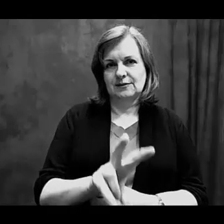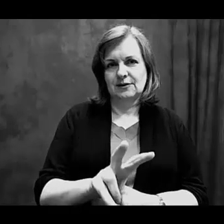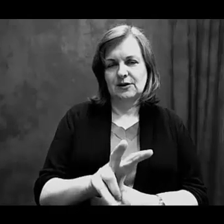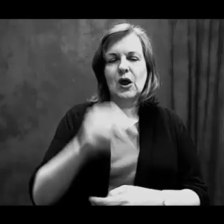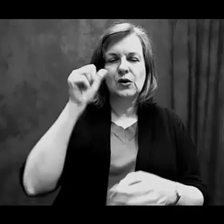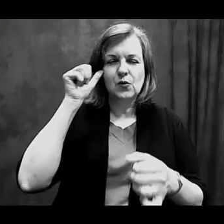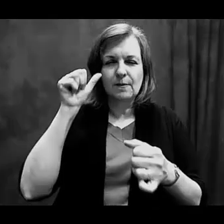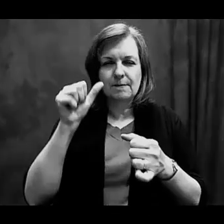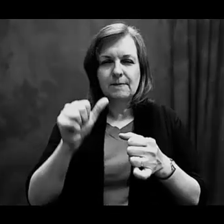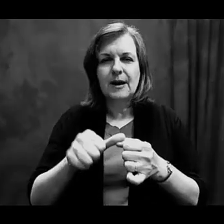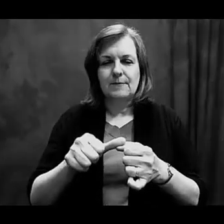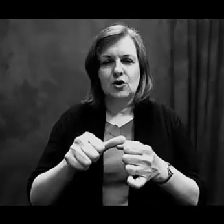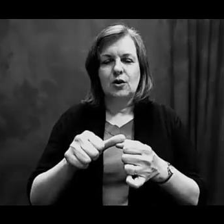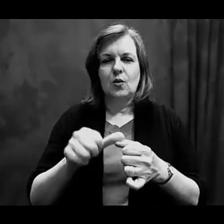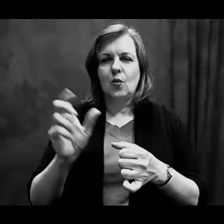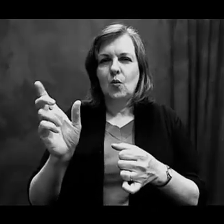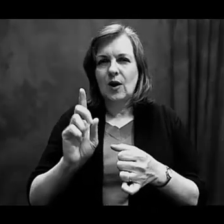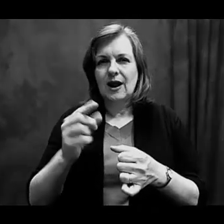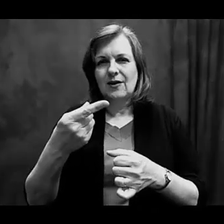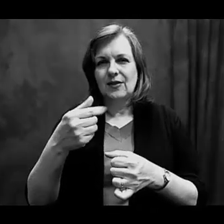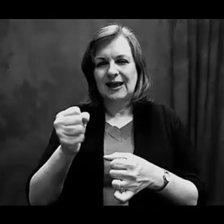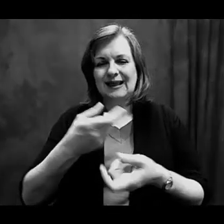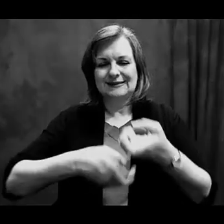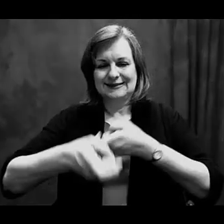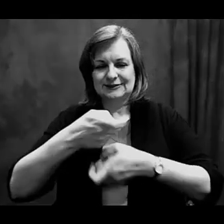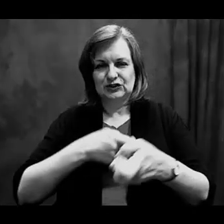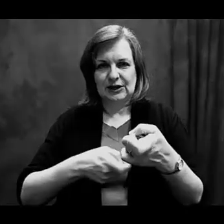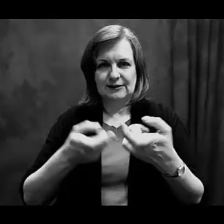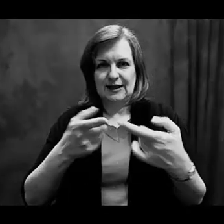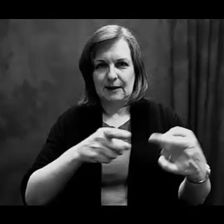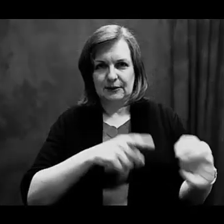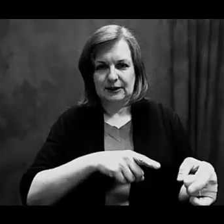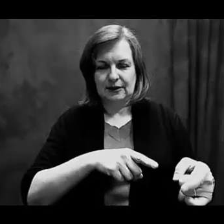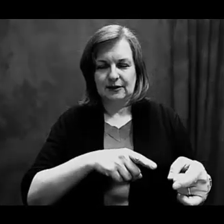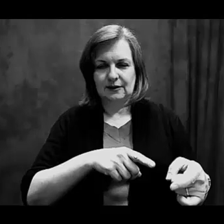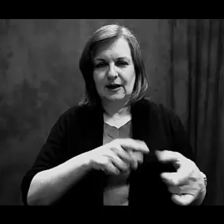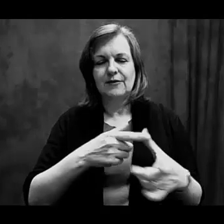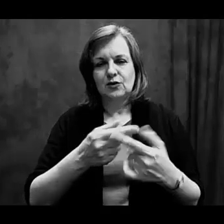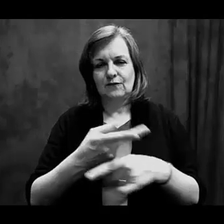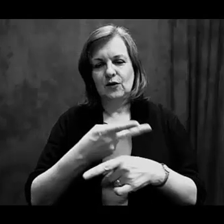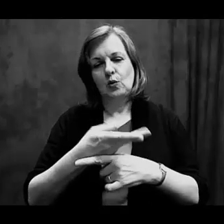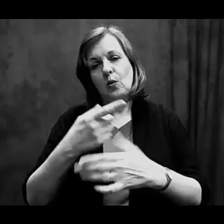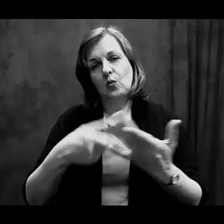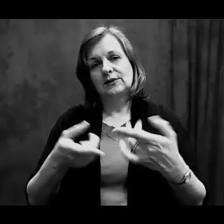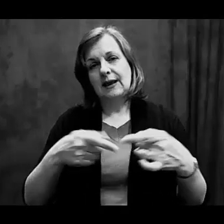at the tissues within the body it's dropping off oxygen and picking up carbon dioxide